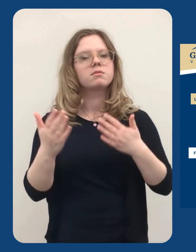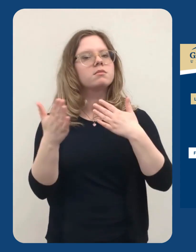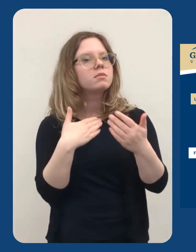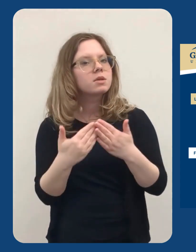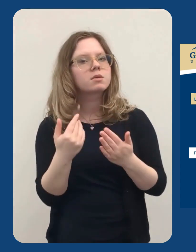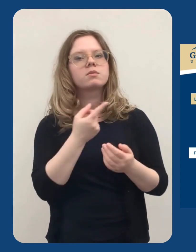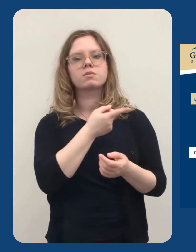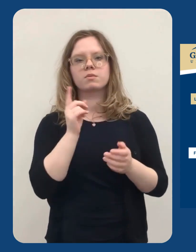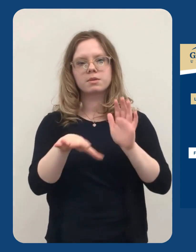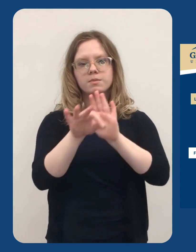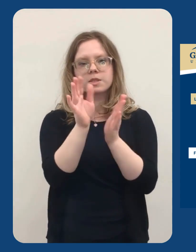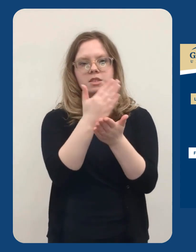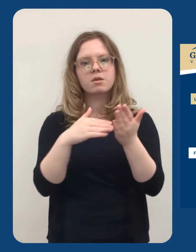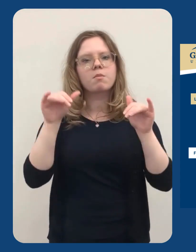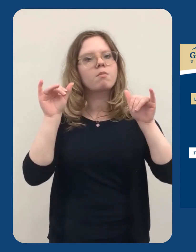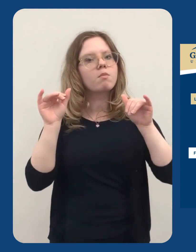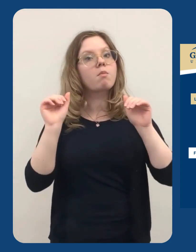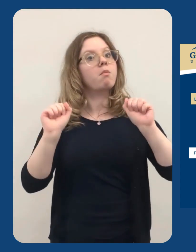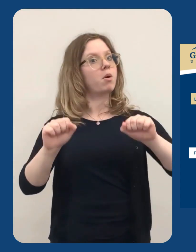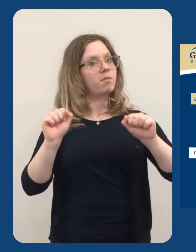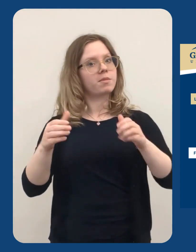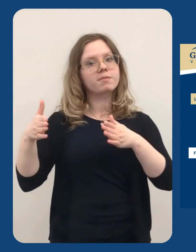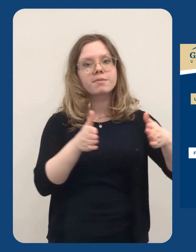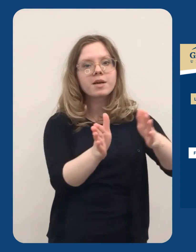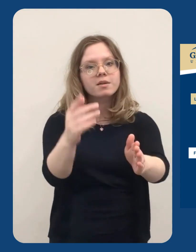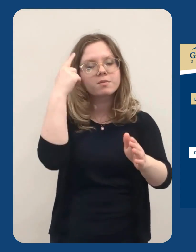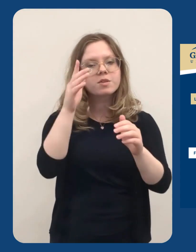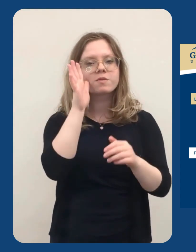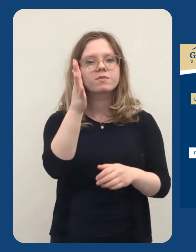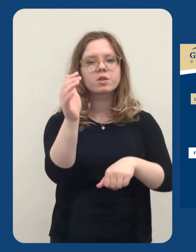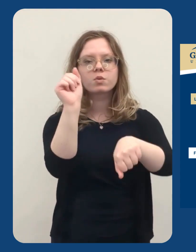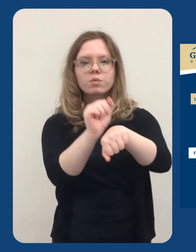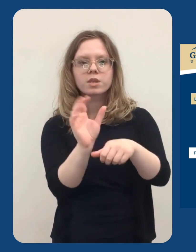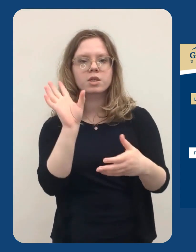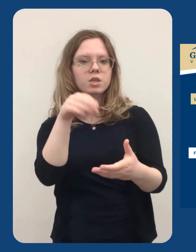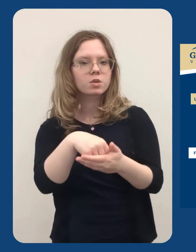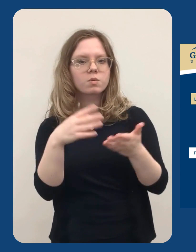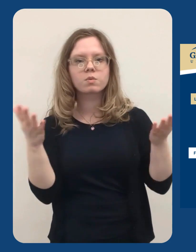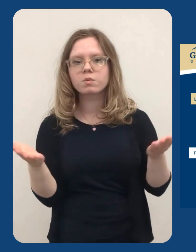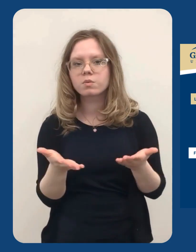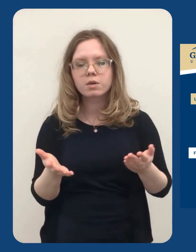However, we found some potential paths for future work: